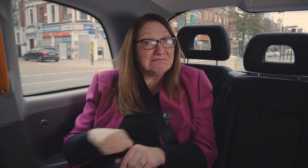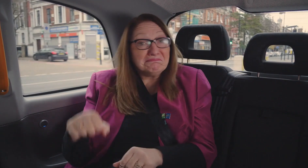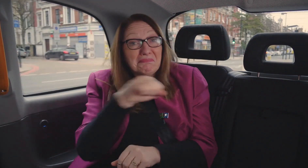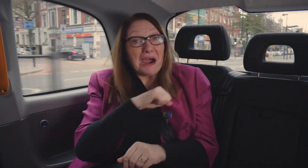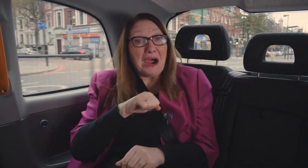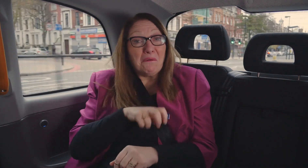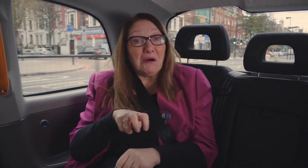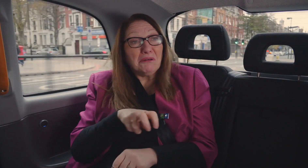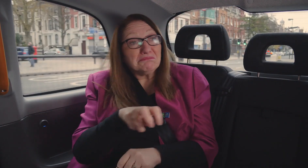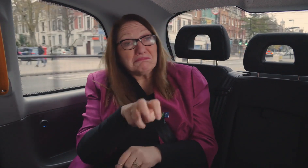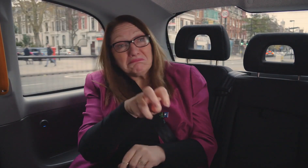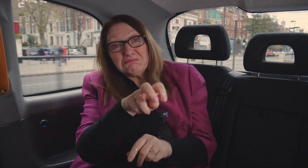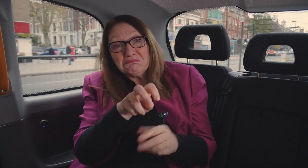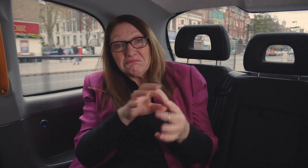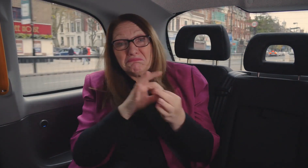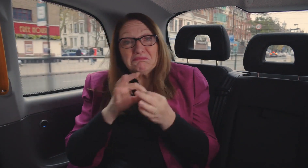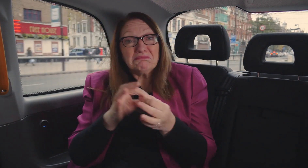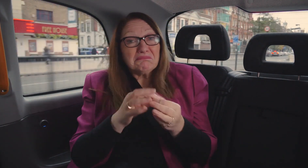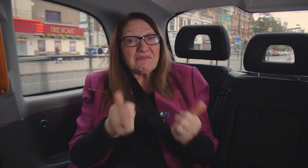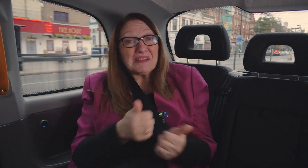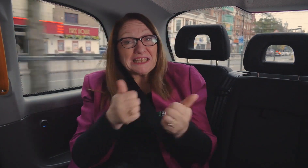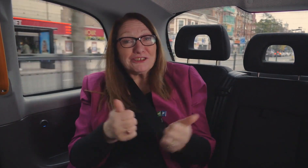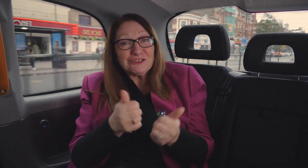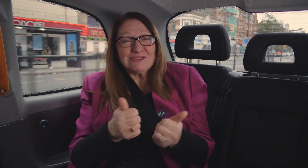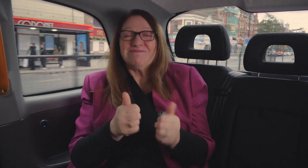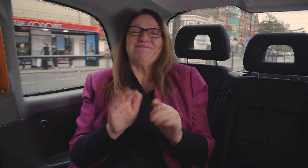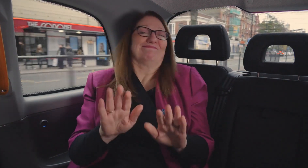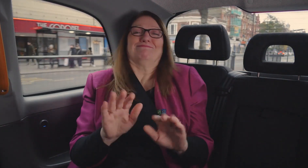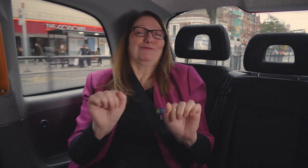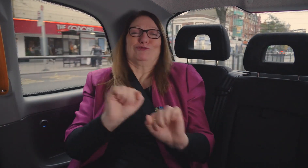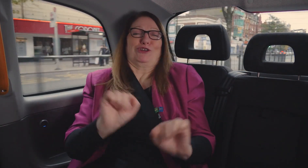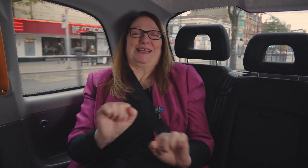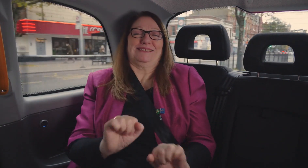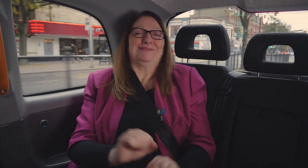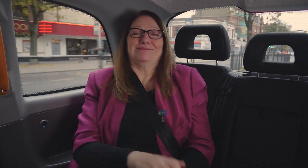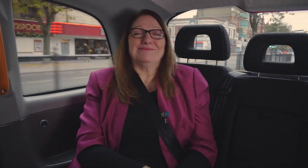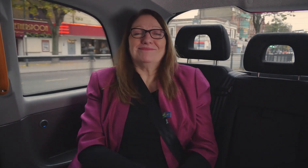and in that respect, our journey is far from over.